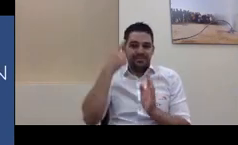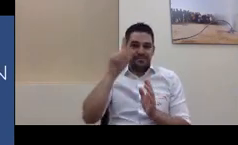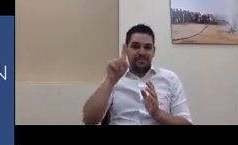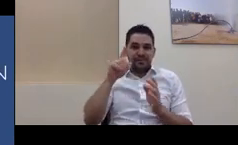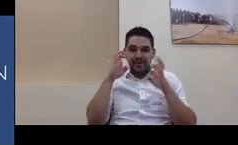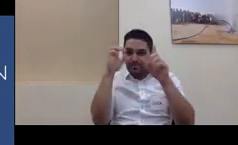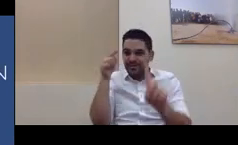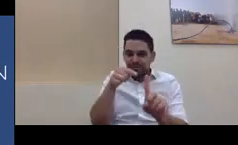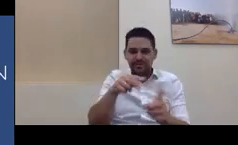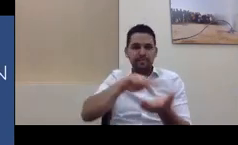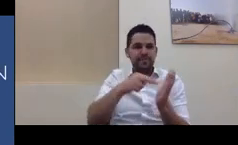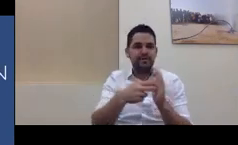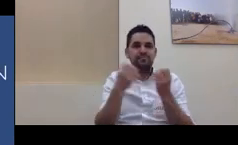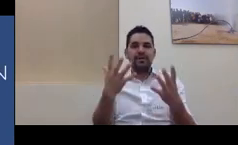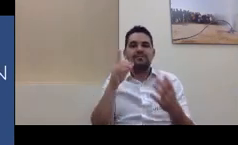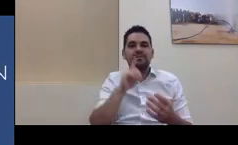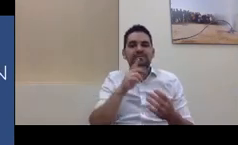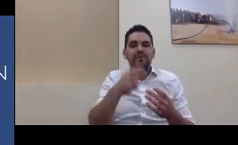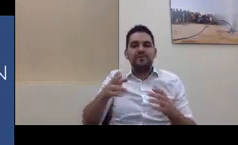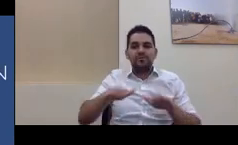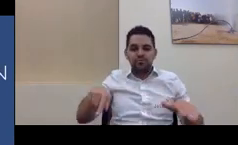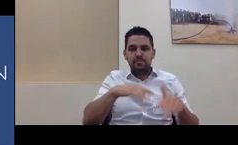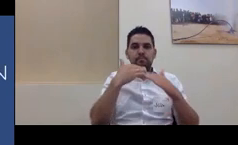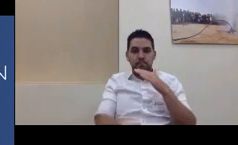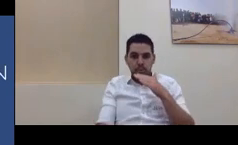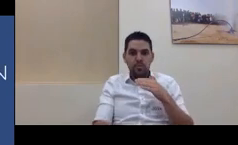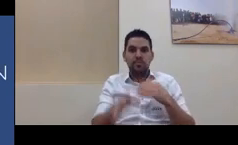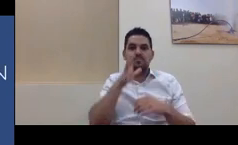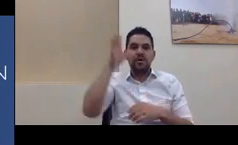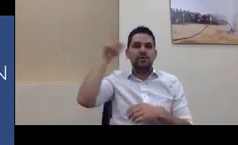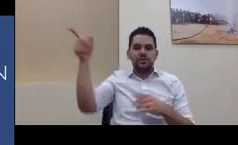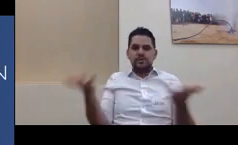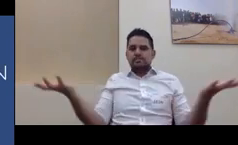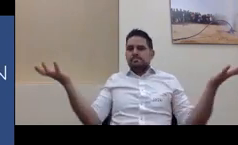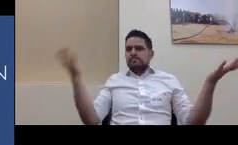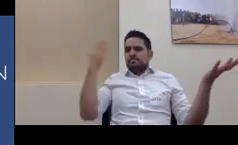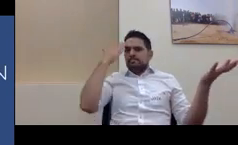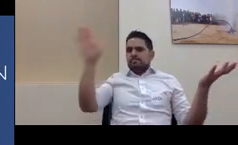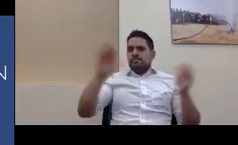What that means for the education means that many deaf and hard of hearing children who are born to parents